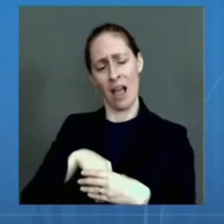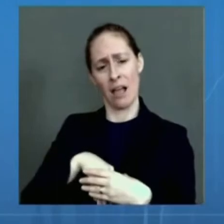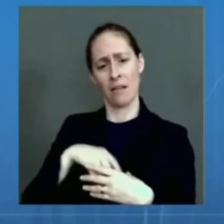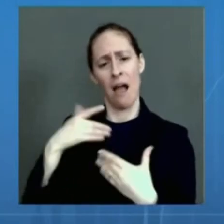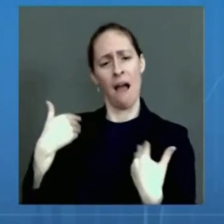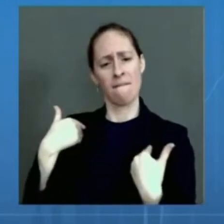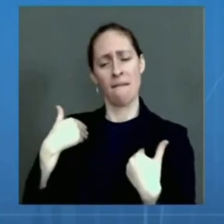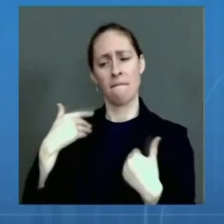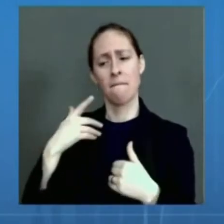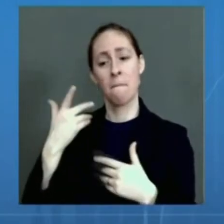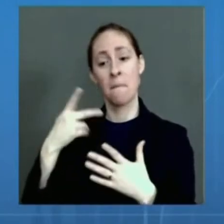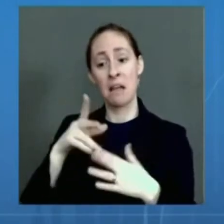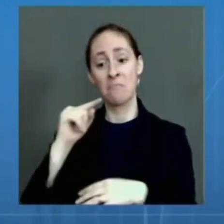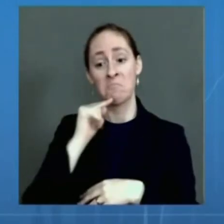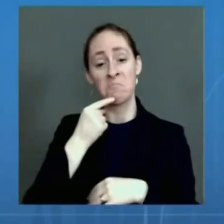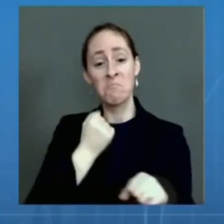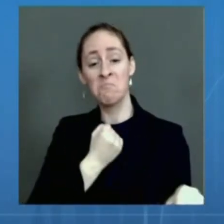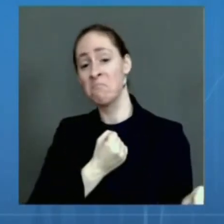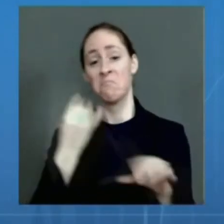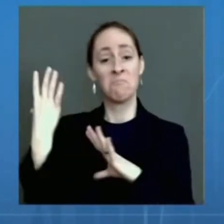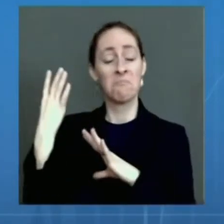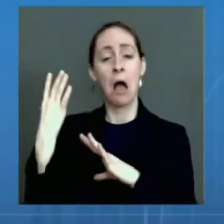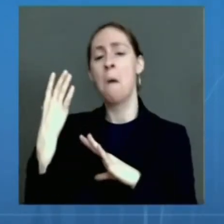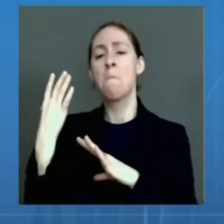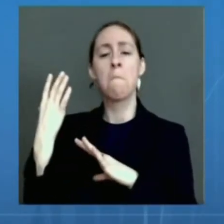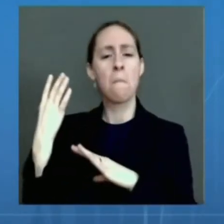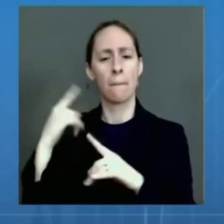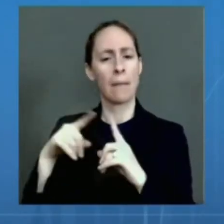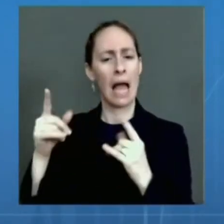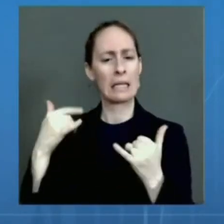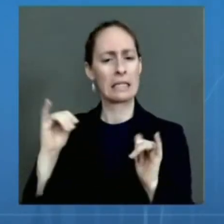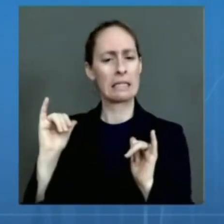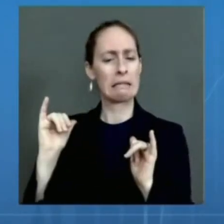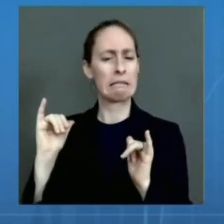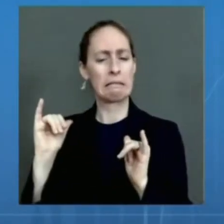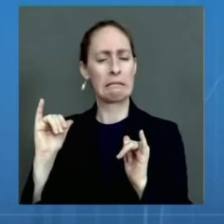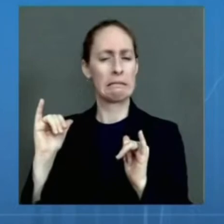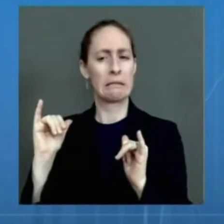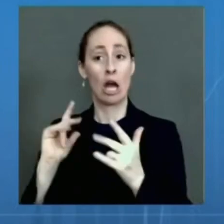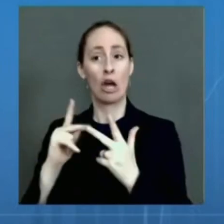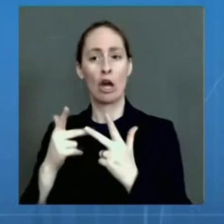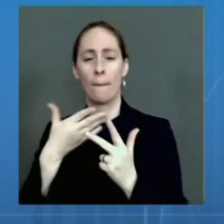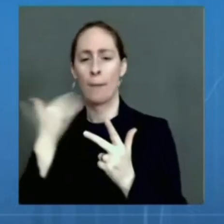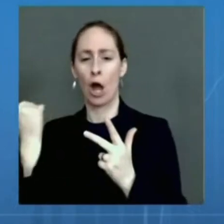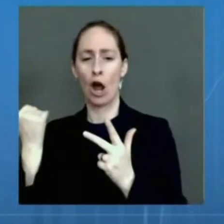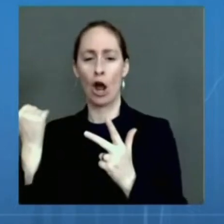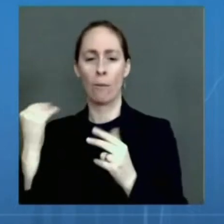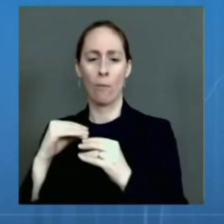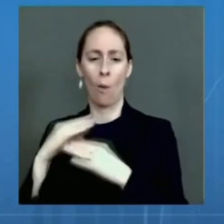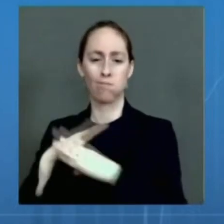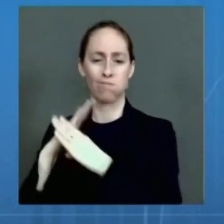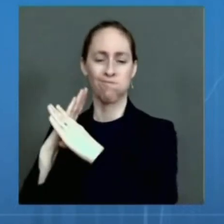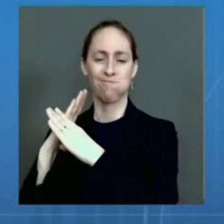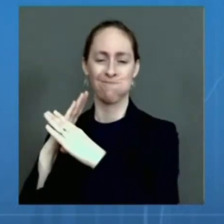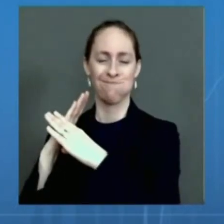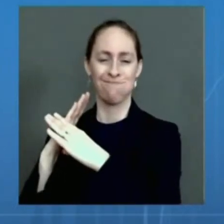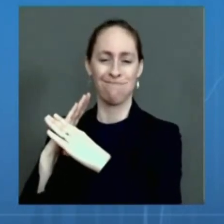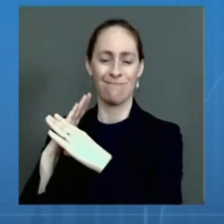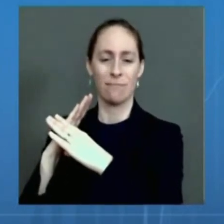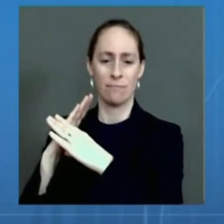WE WANT TO MAKE THAT BETTER WITH THE BOOSTER. WHETHER OR NOT WE'RE GOING TO